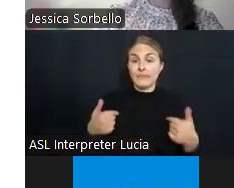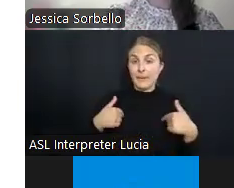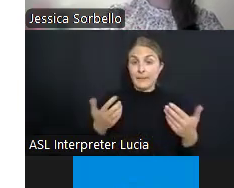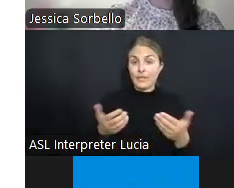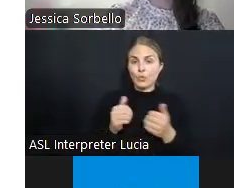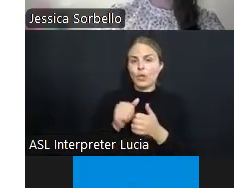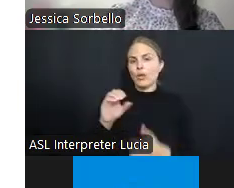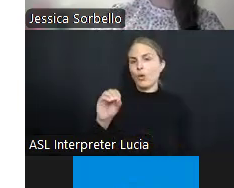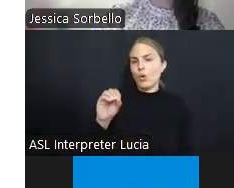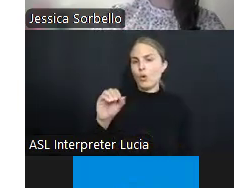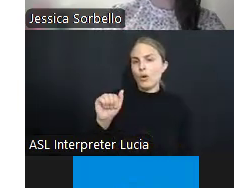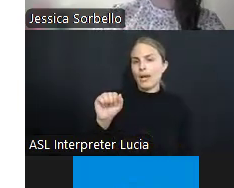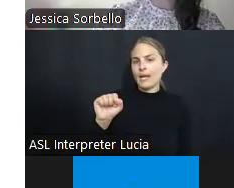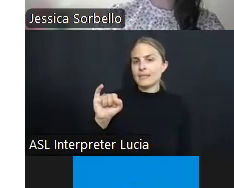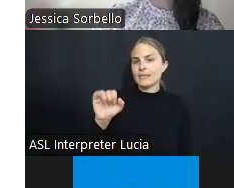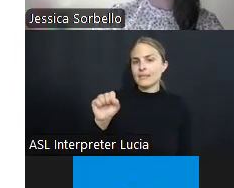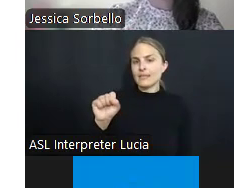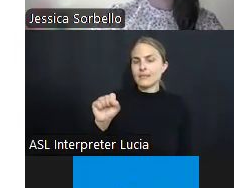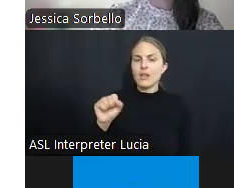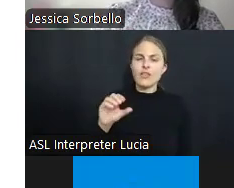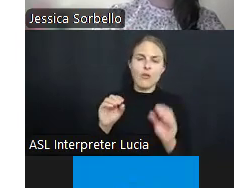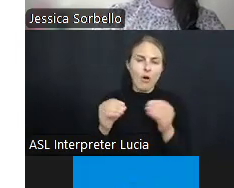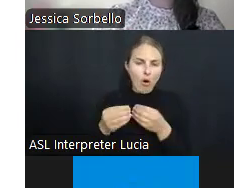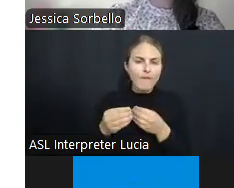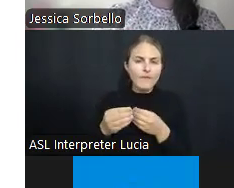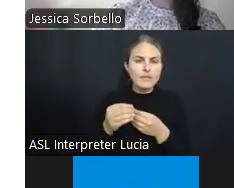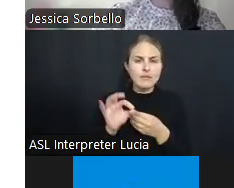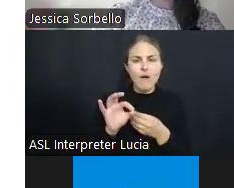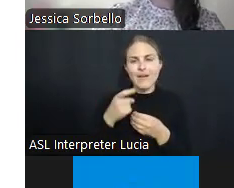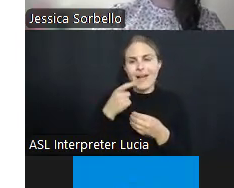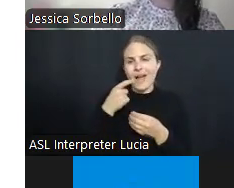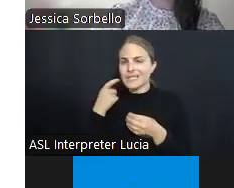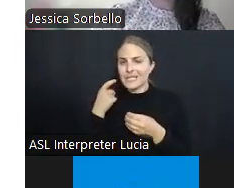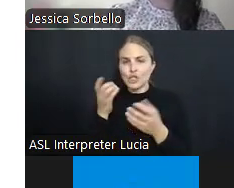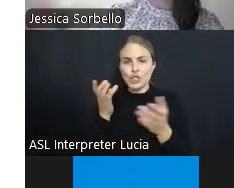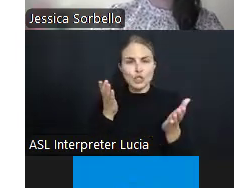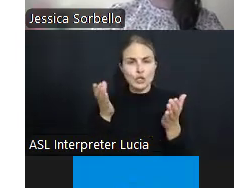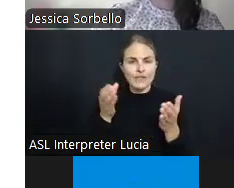with specifically I over see project COPE or Community Overdose Prevention Education. This is a five year grant that